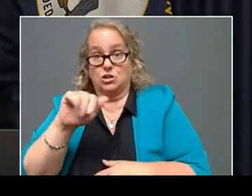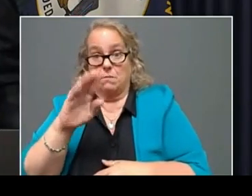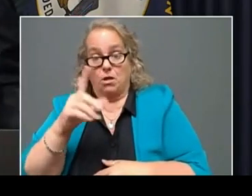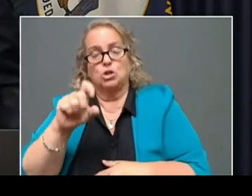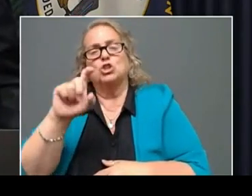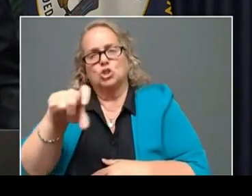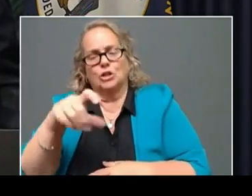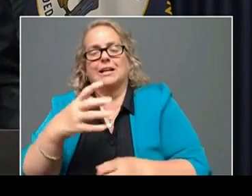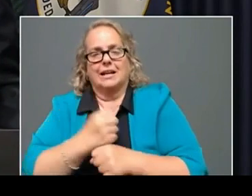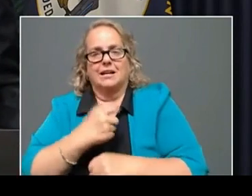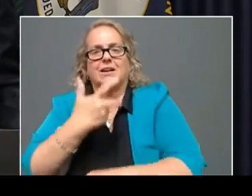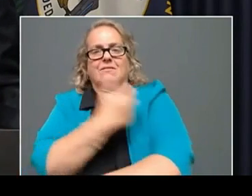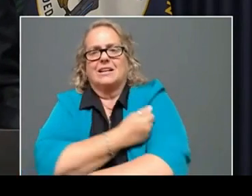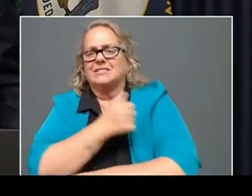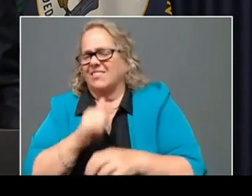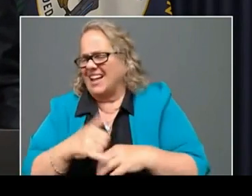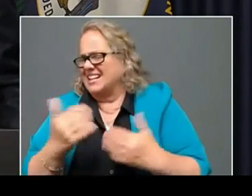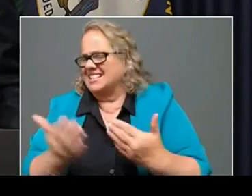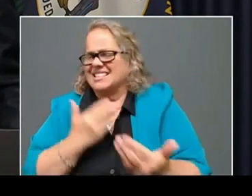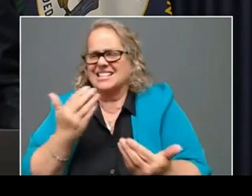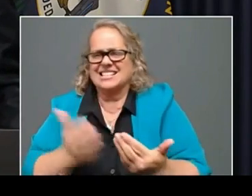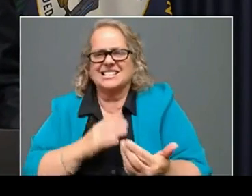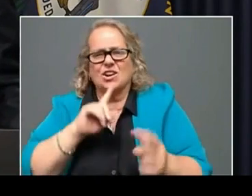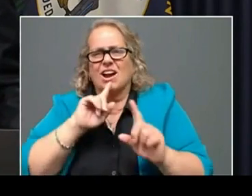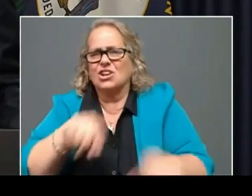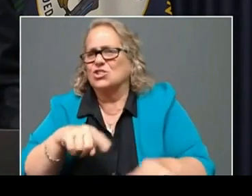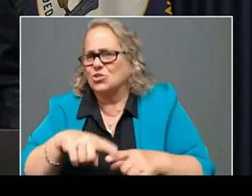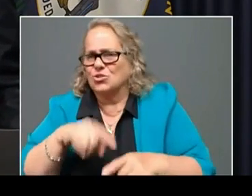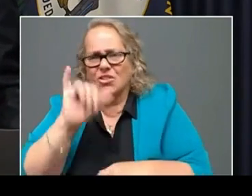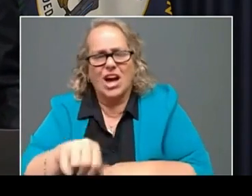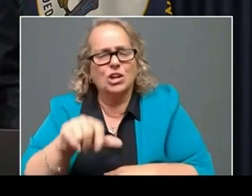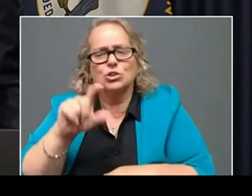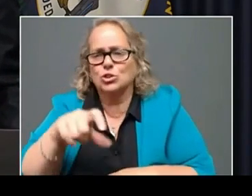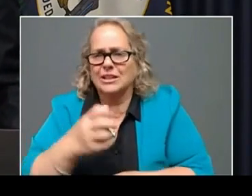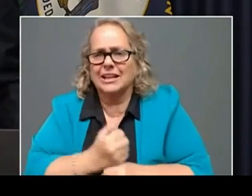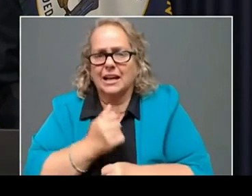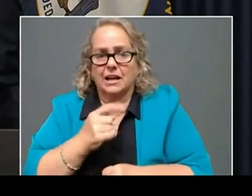and absent misinformation that is pervasive. Uh and that is leading